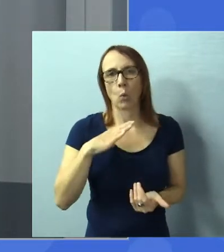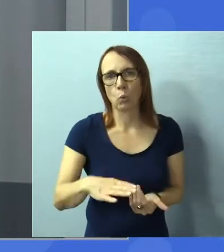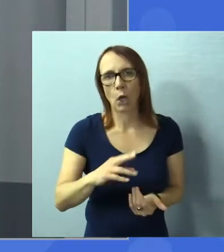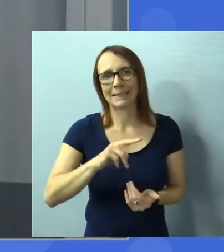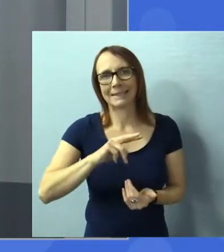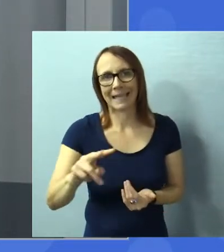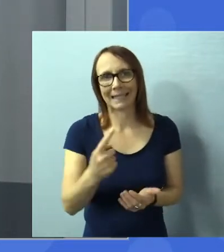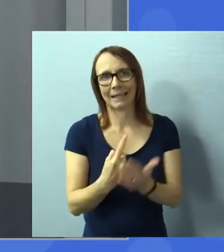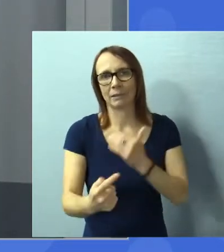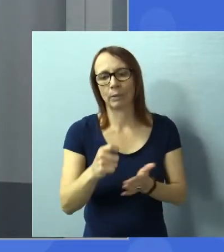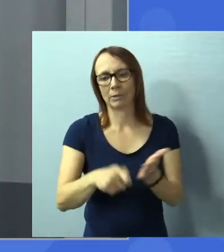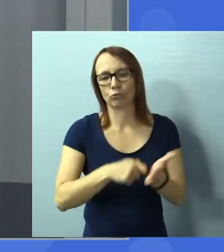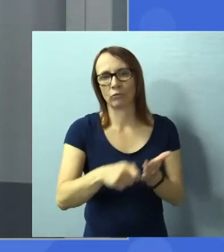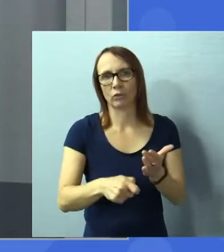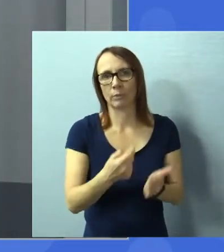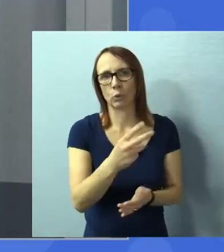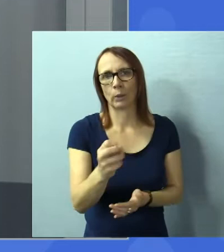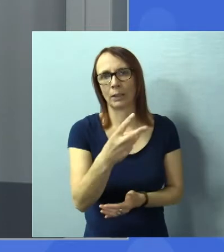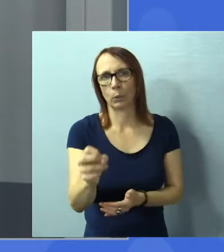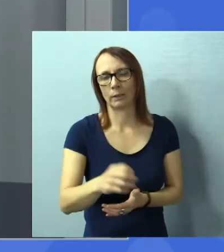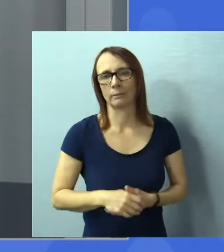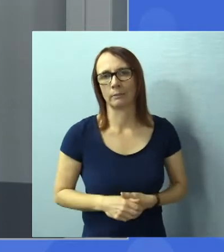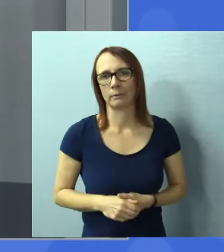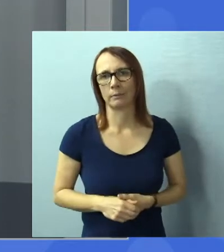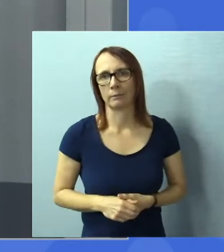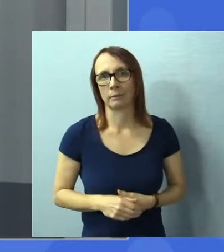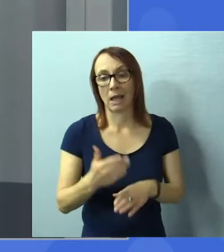year and 2020 before the end of that transition period